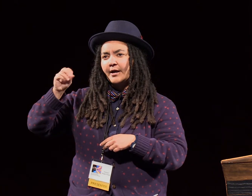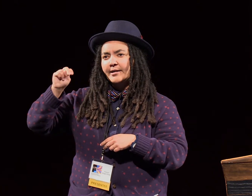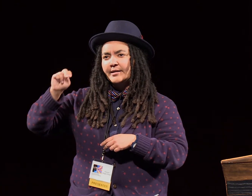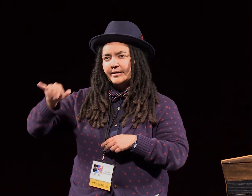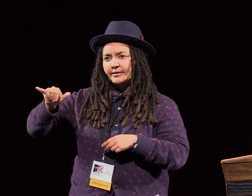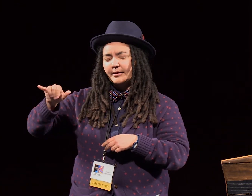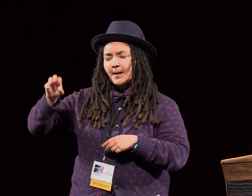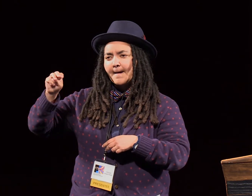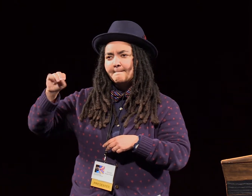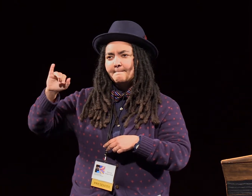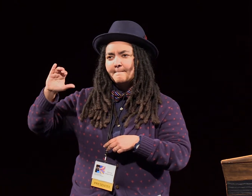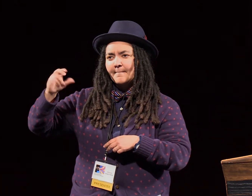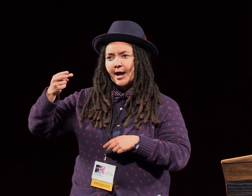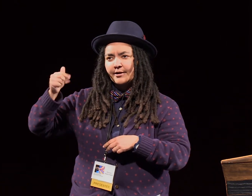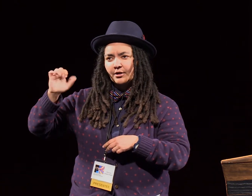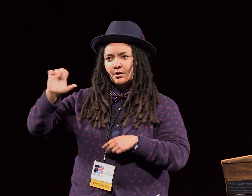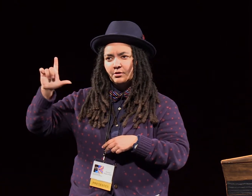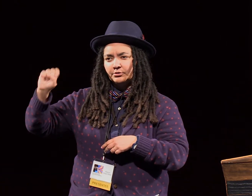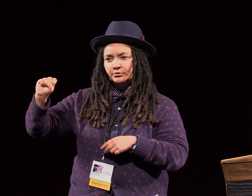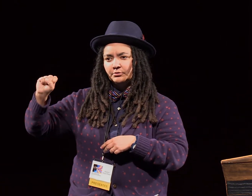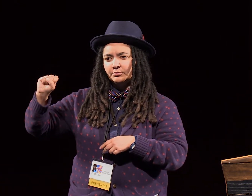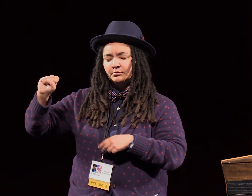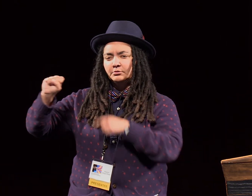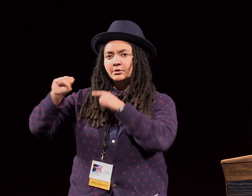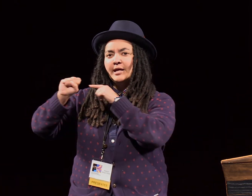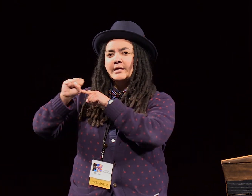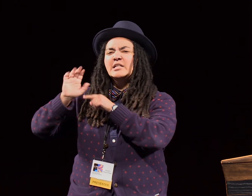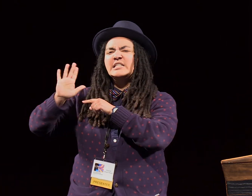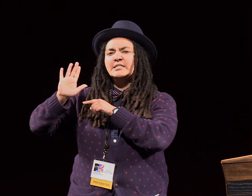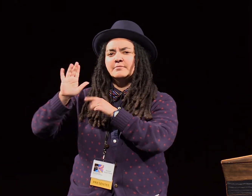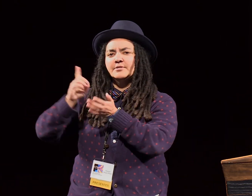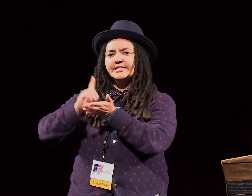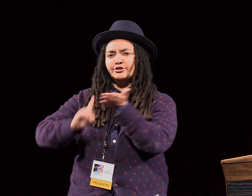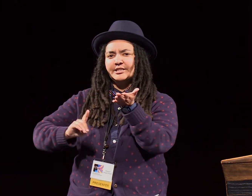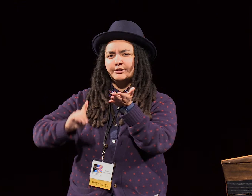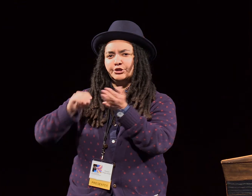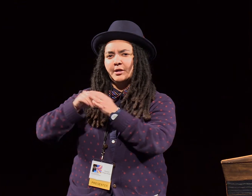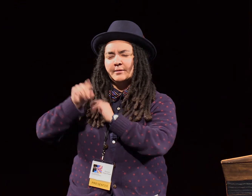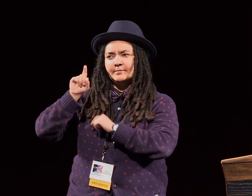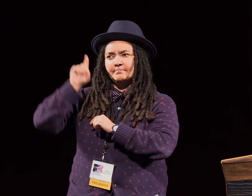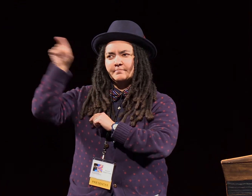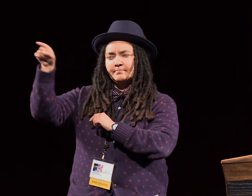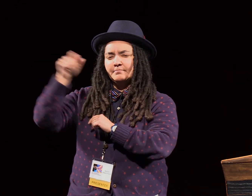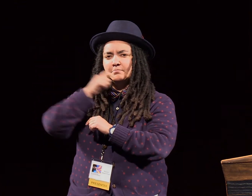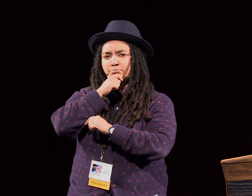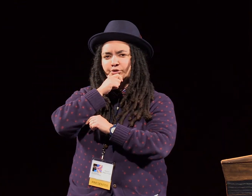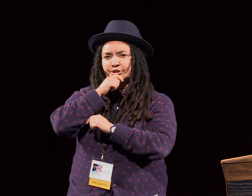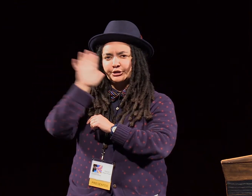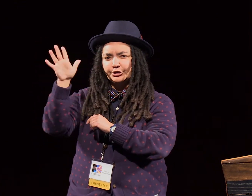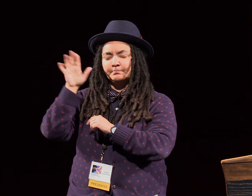he researched this topic prior, as well as another gentleman named Anthony Michaels.